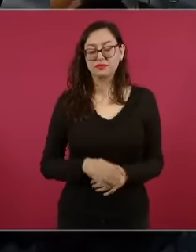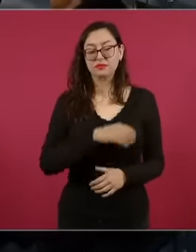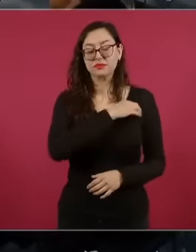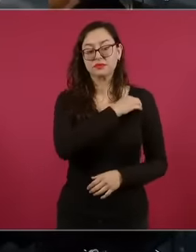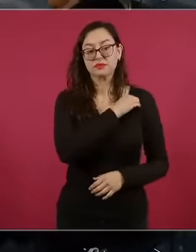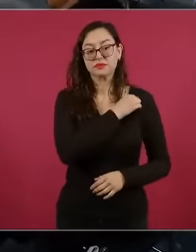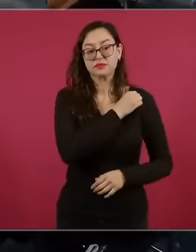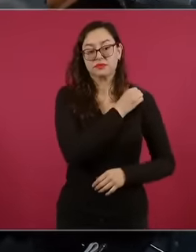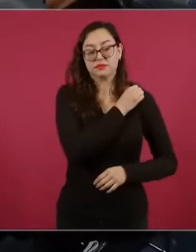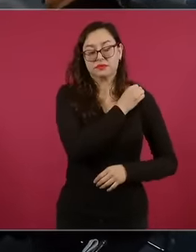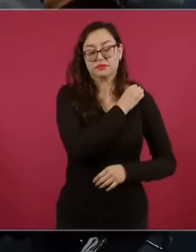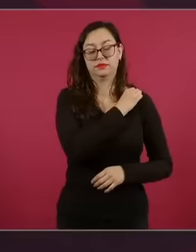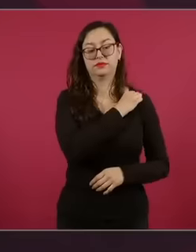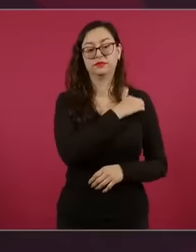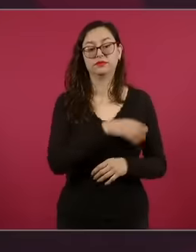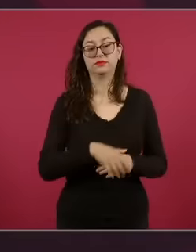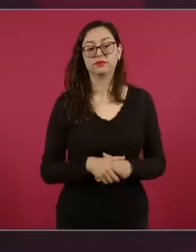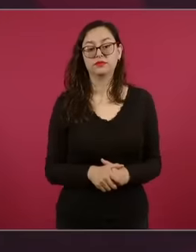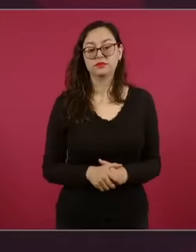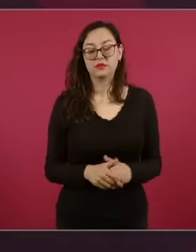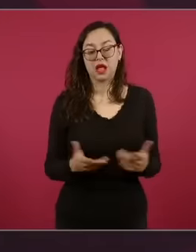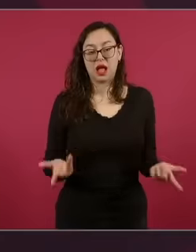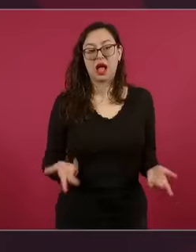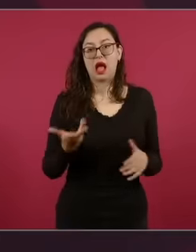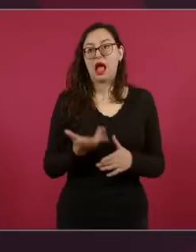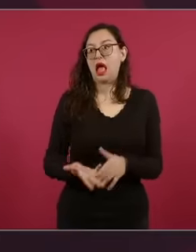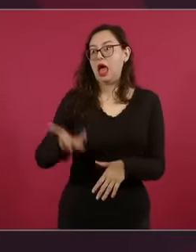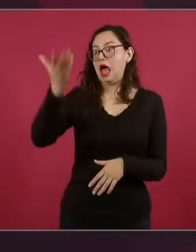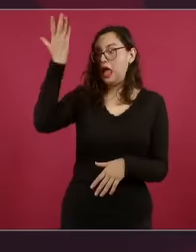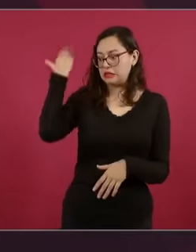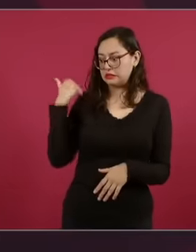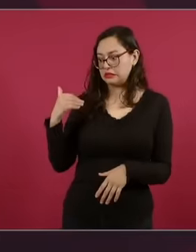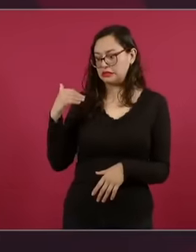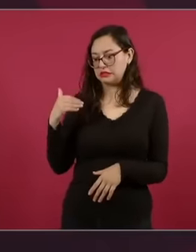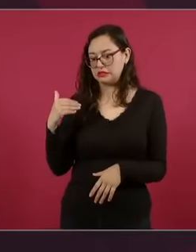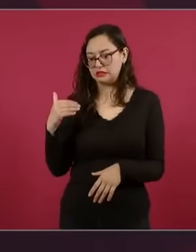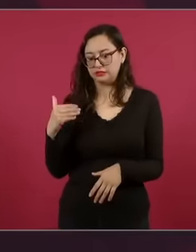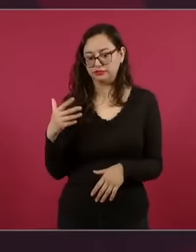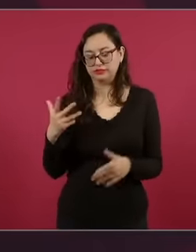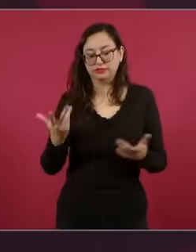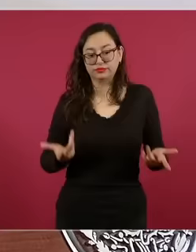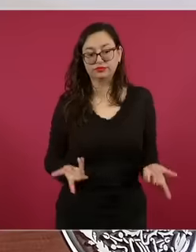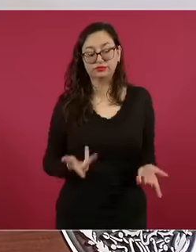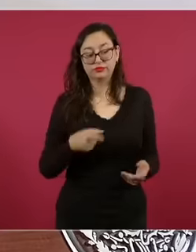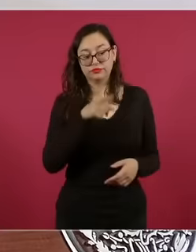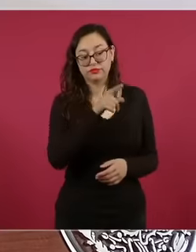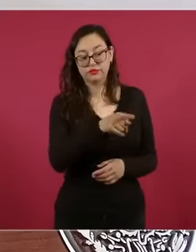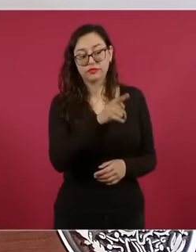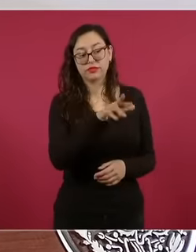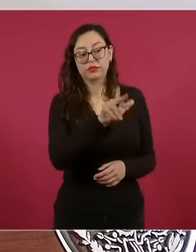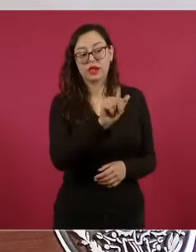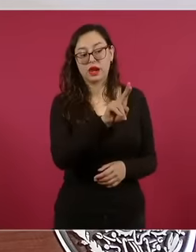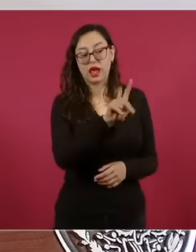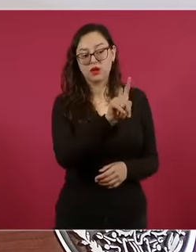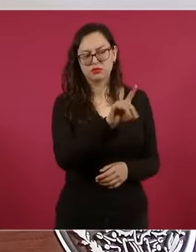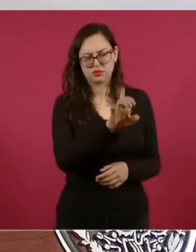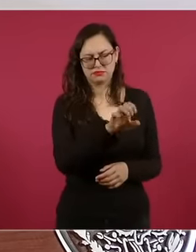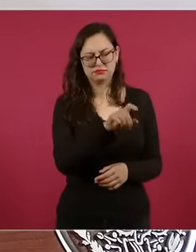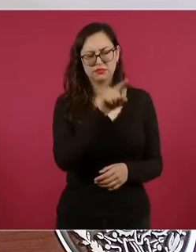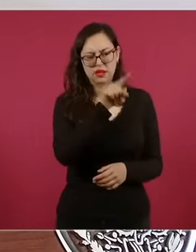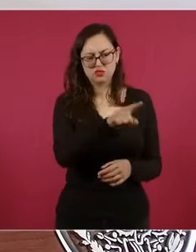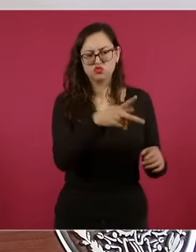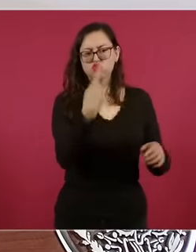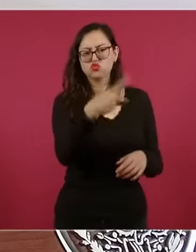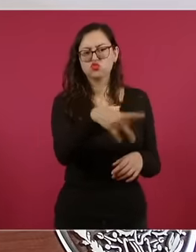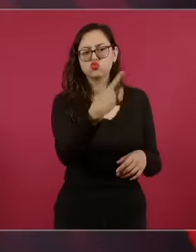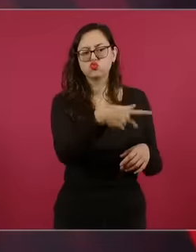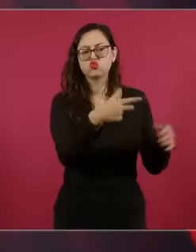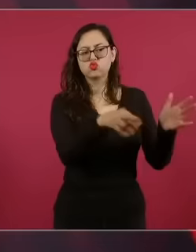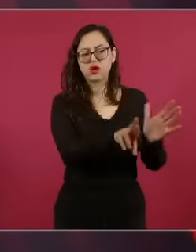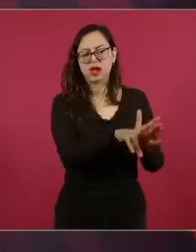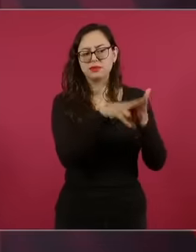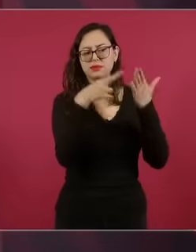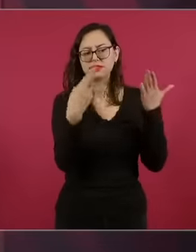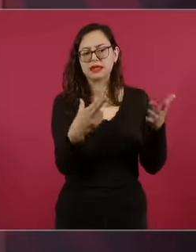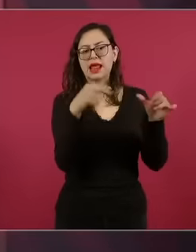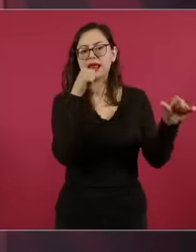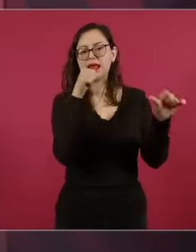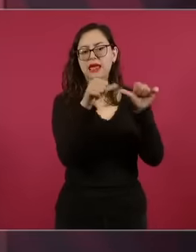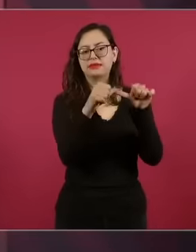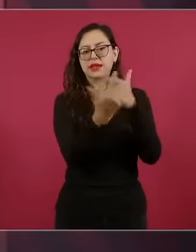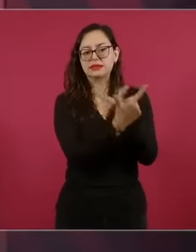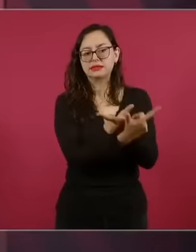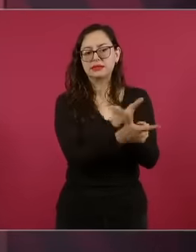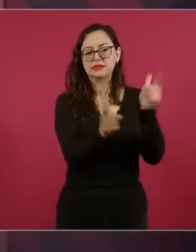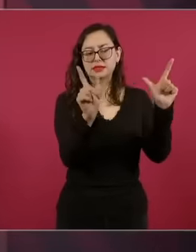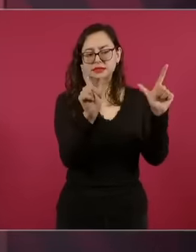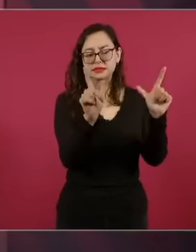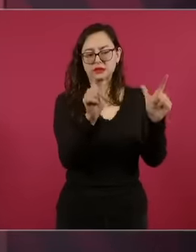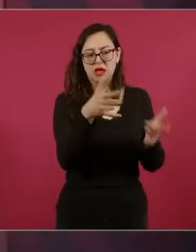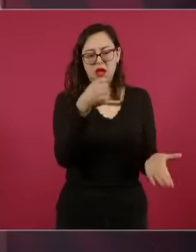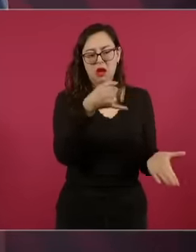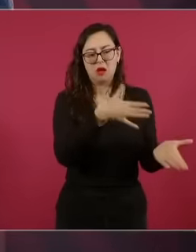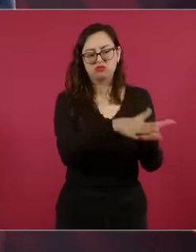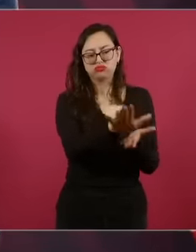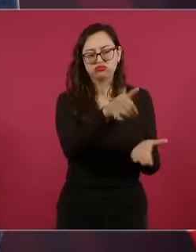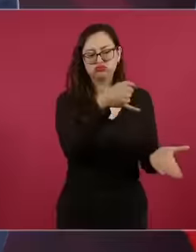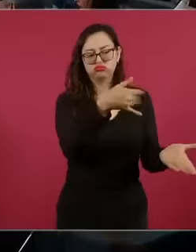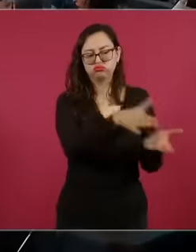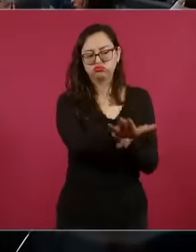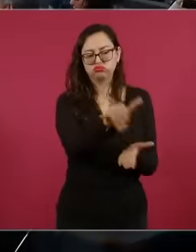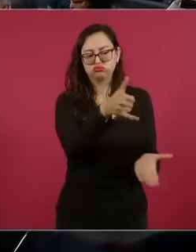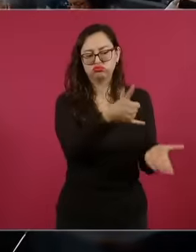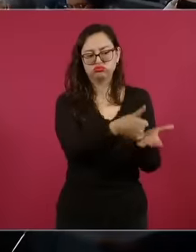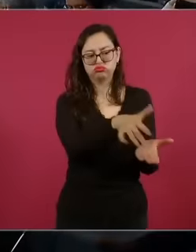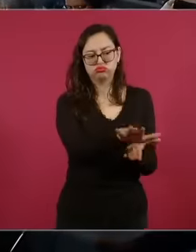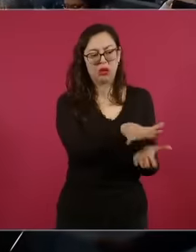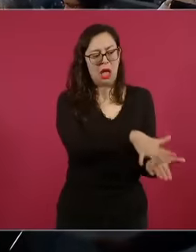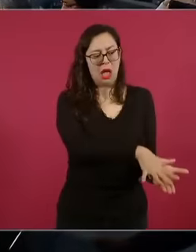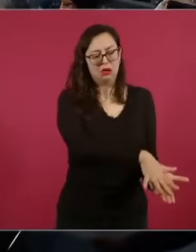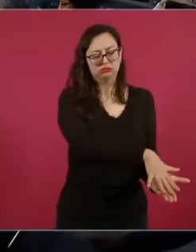free letters was bought by the government This had a subscription of I think